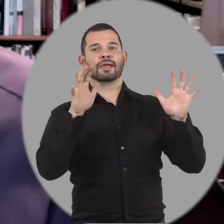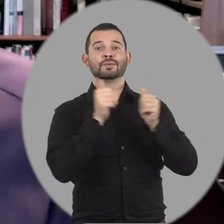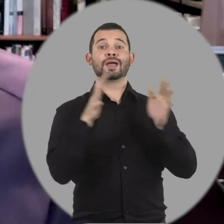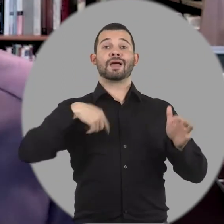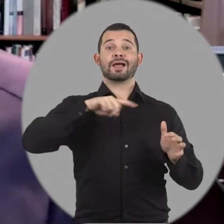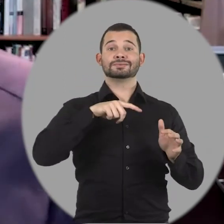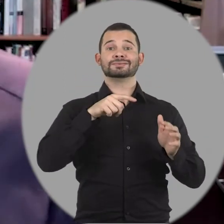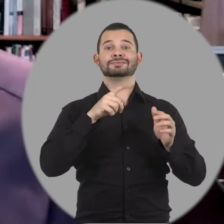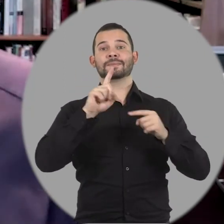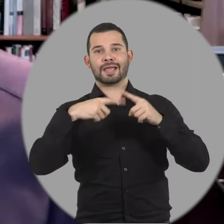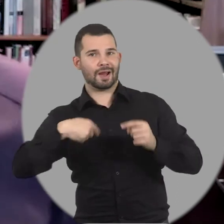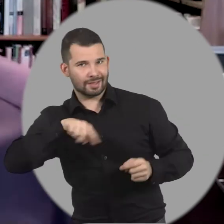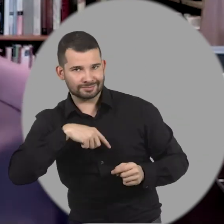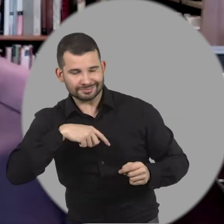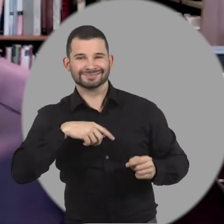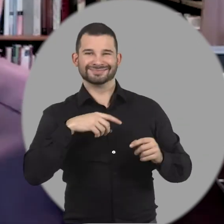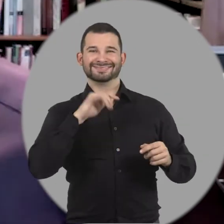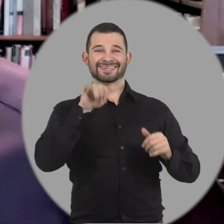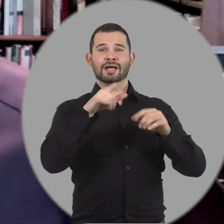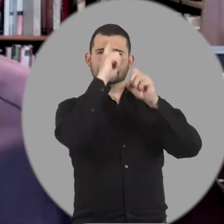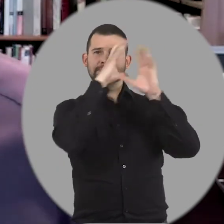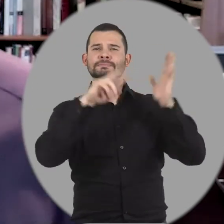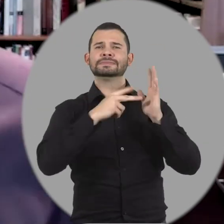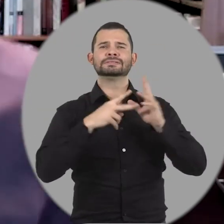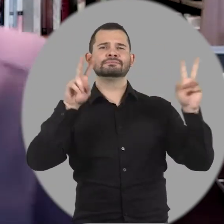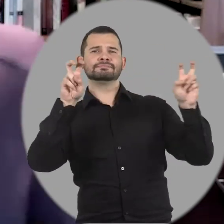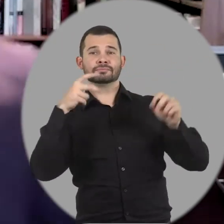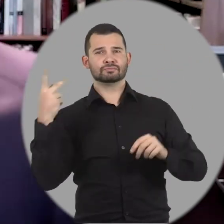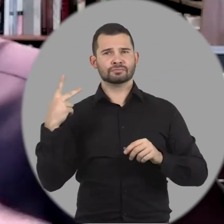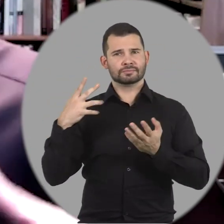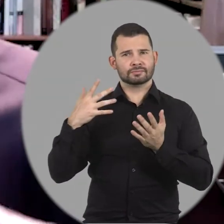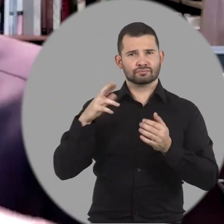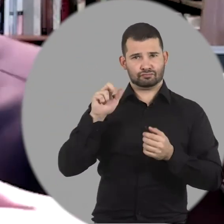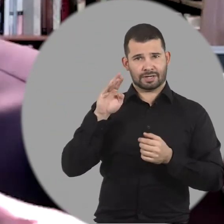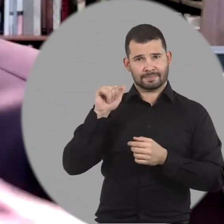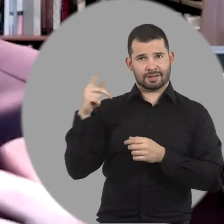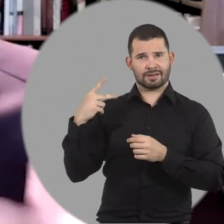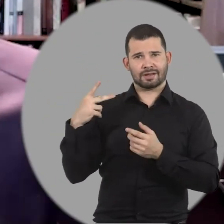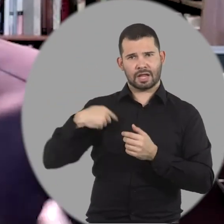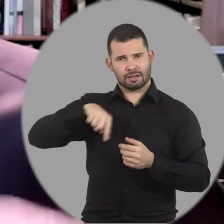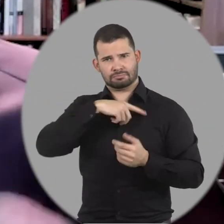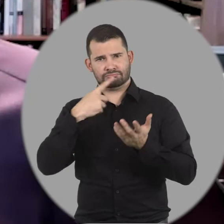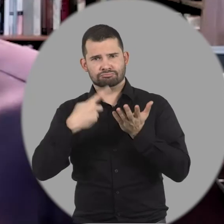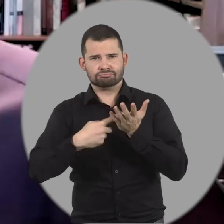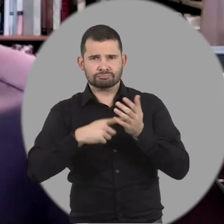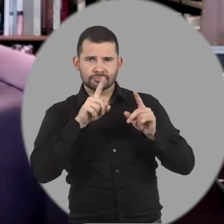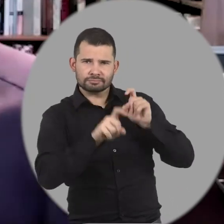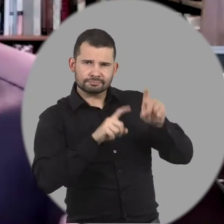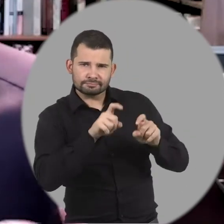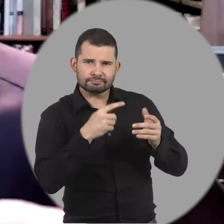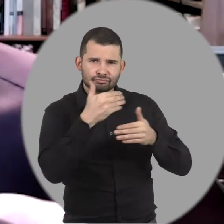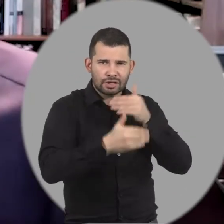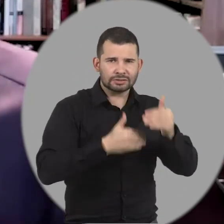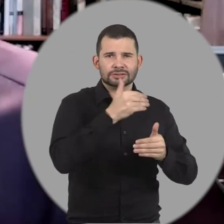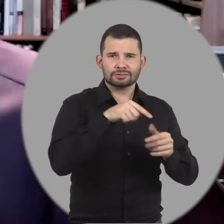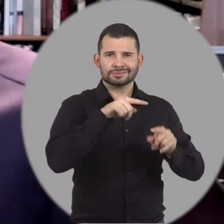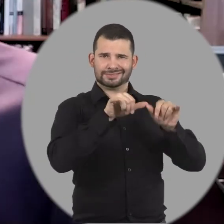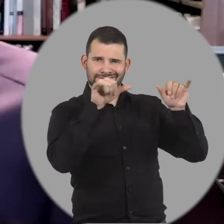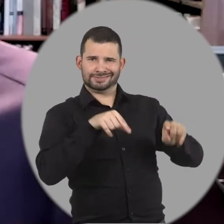And for Rabia and I, it means that we direct the process of system change, that we assume